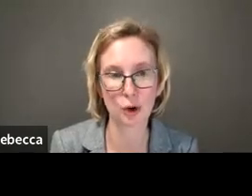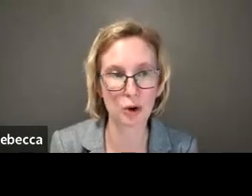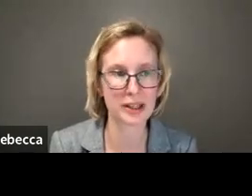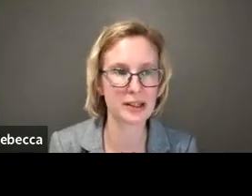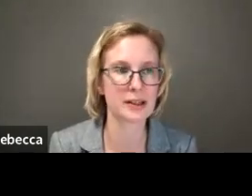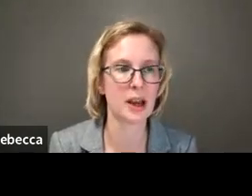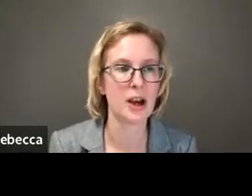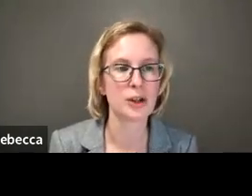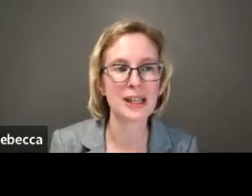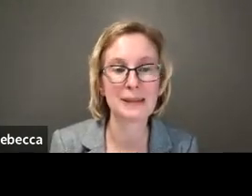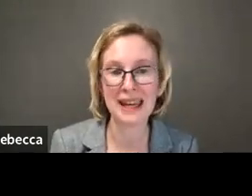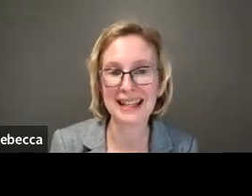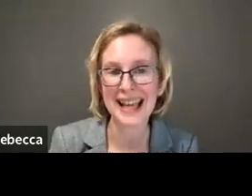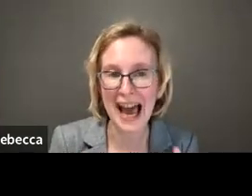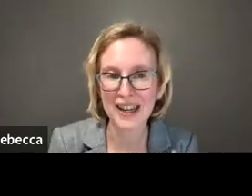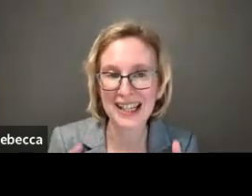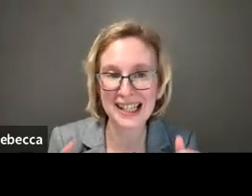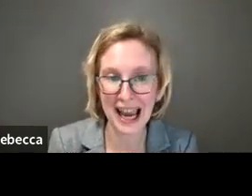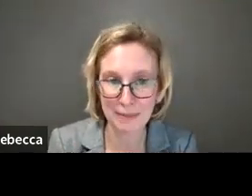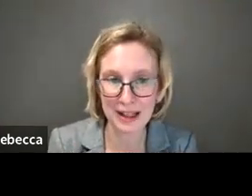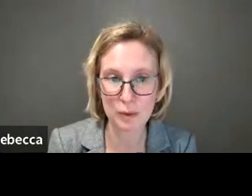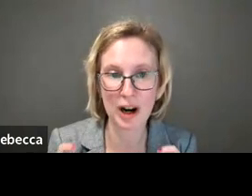their courses. So this means having assignments where